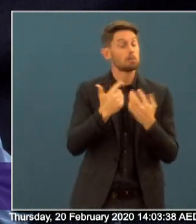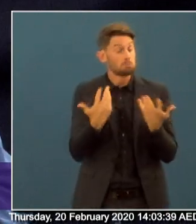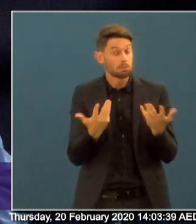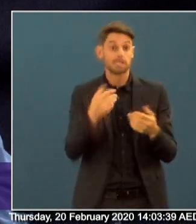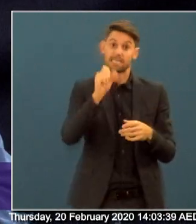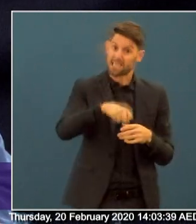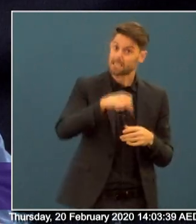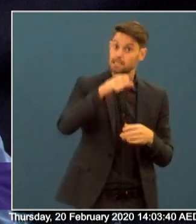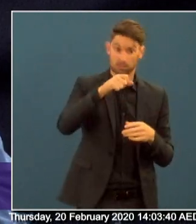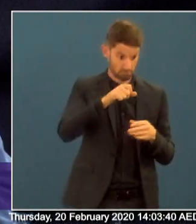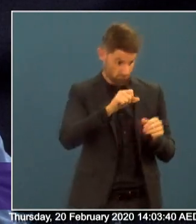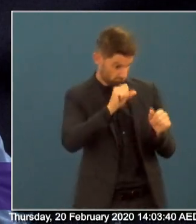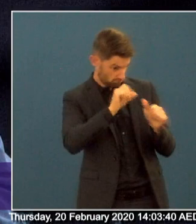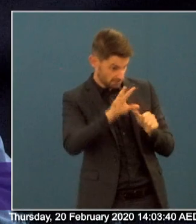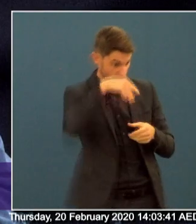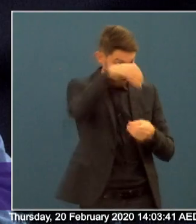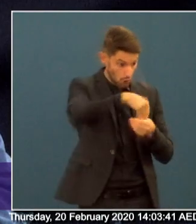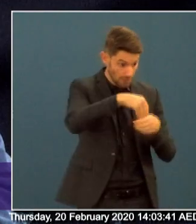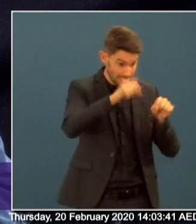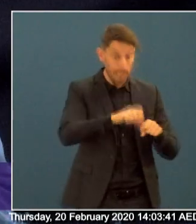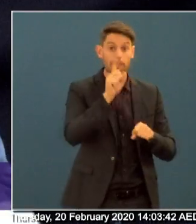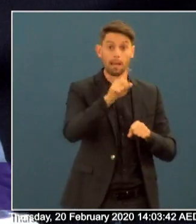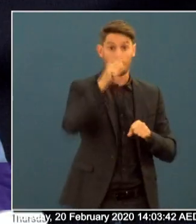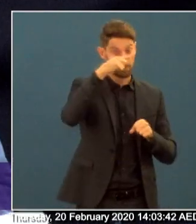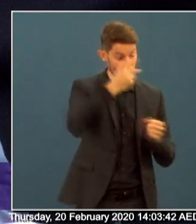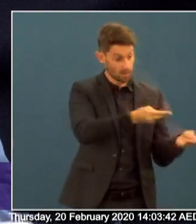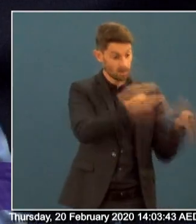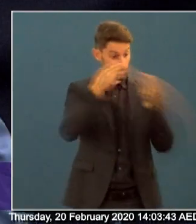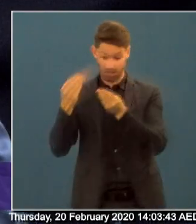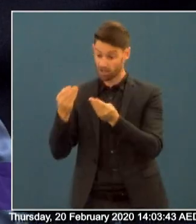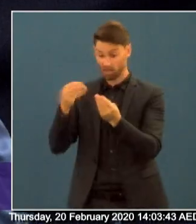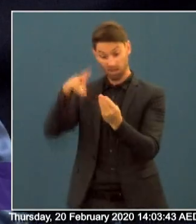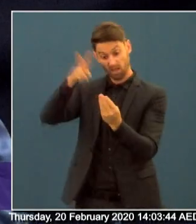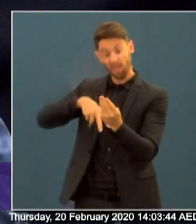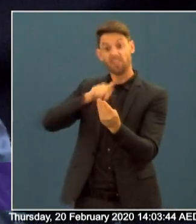it tends to be relegated to a shelf after several years.